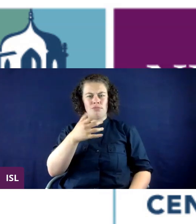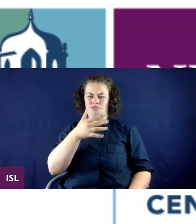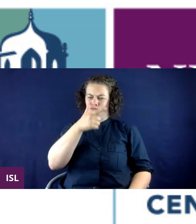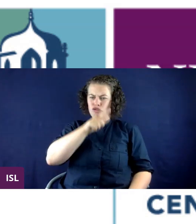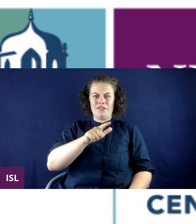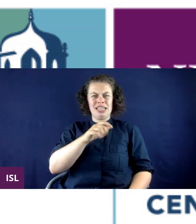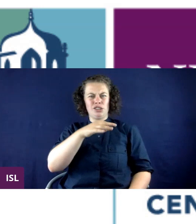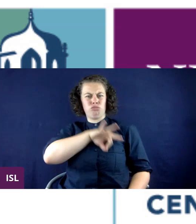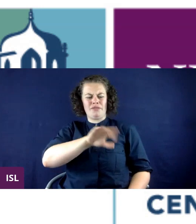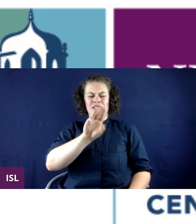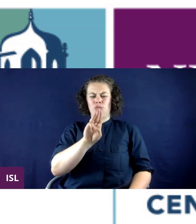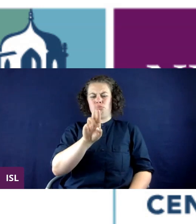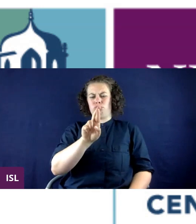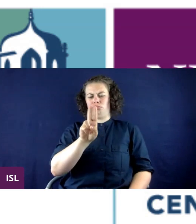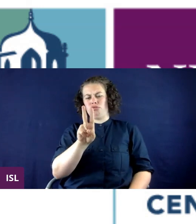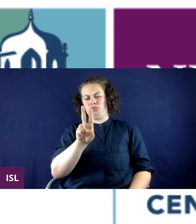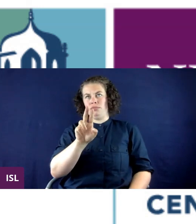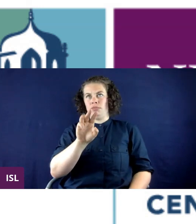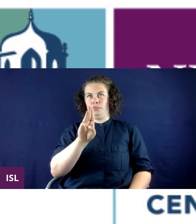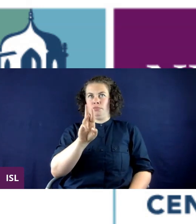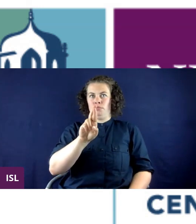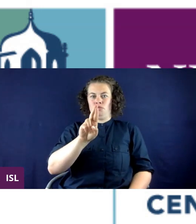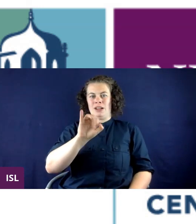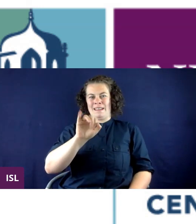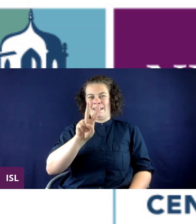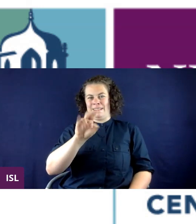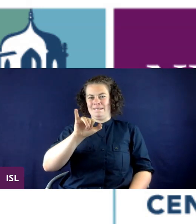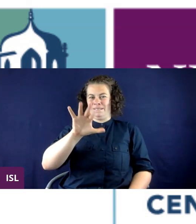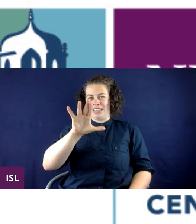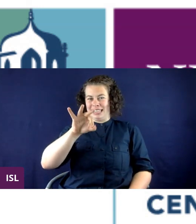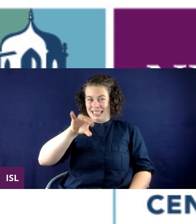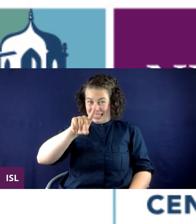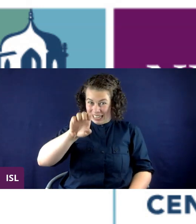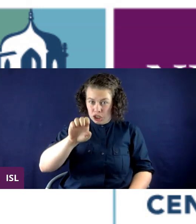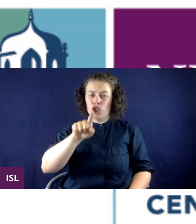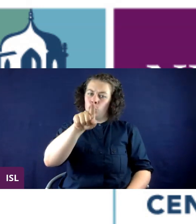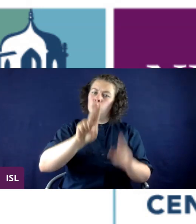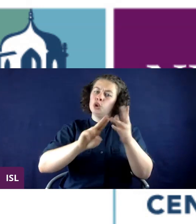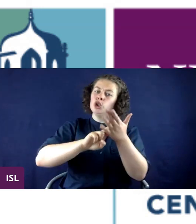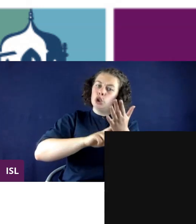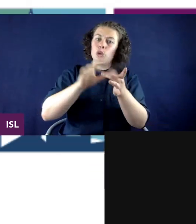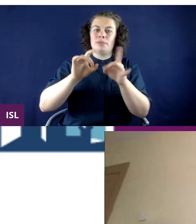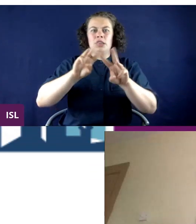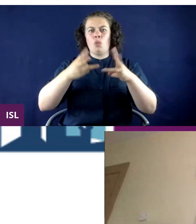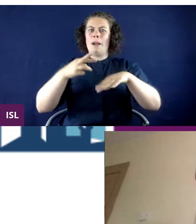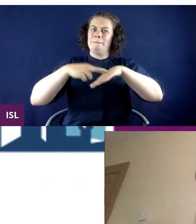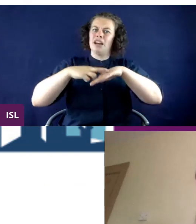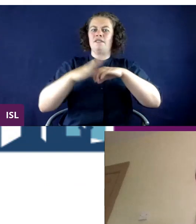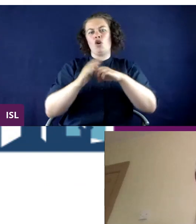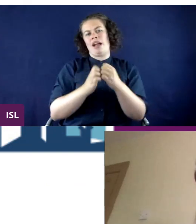In terms of Ally ship, do the work, do the reading, expose yourself to the things you do not